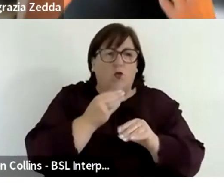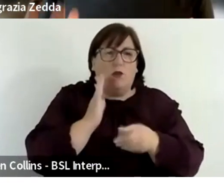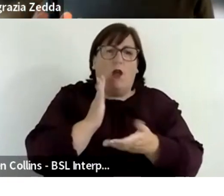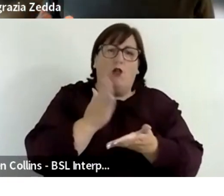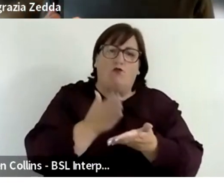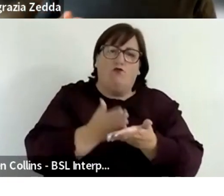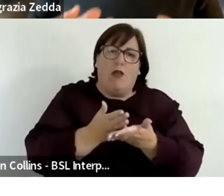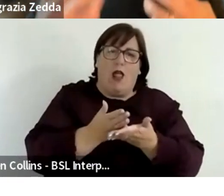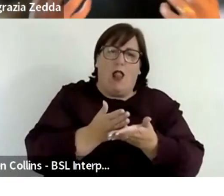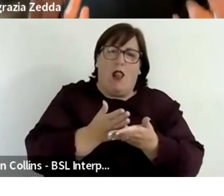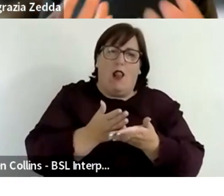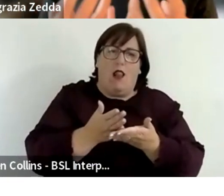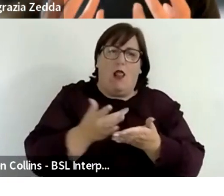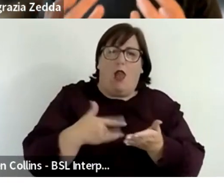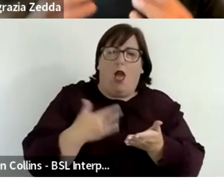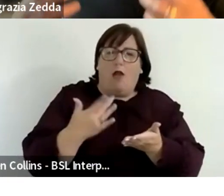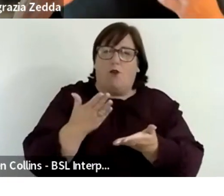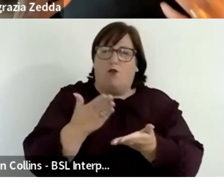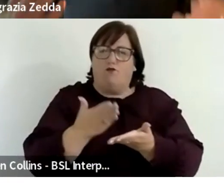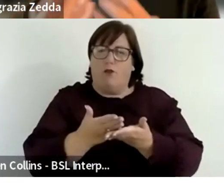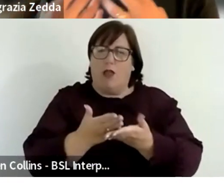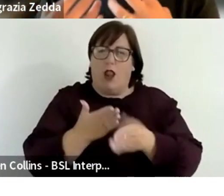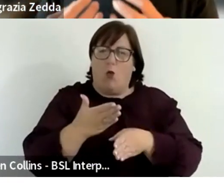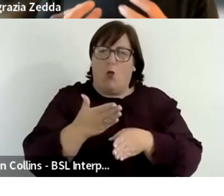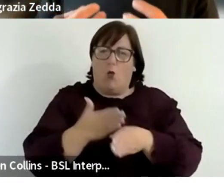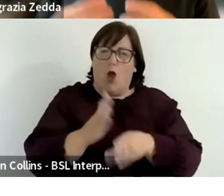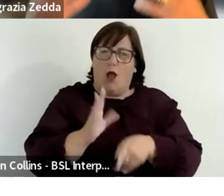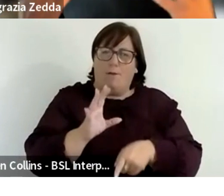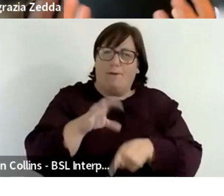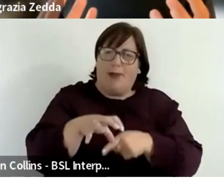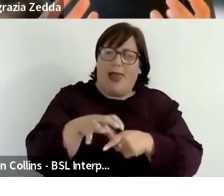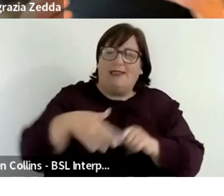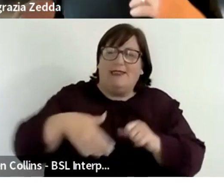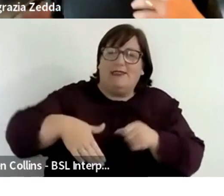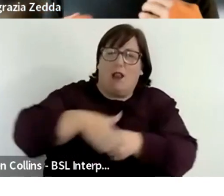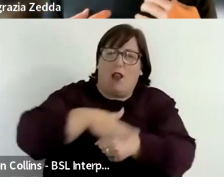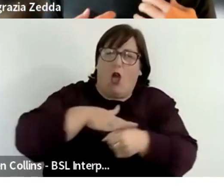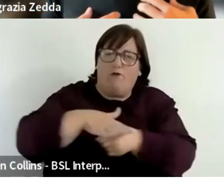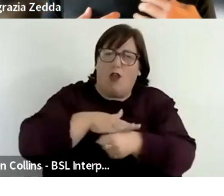where we train them in understanding that teams can have